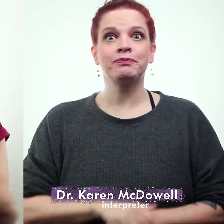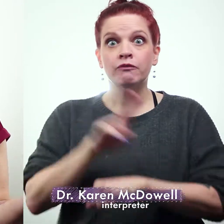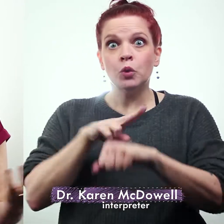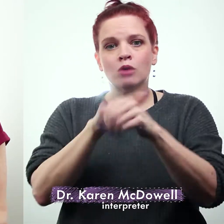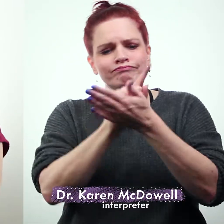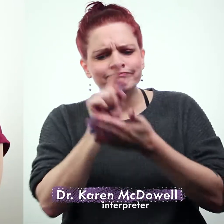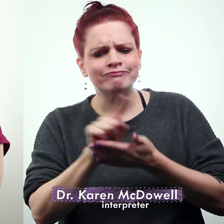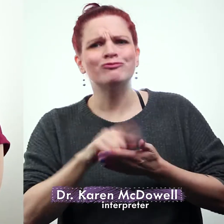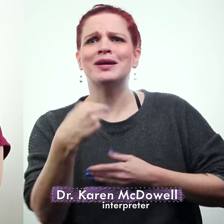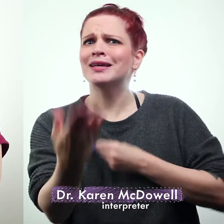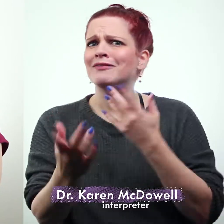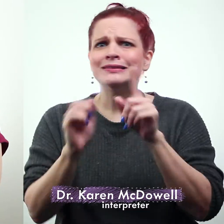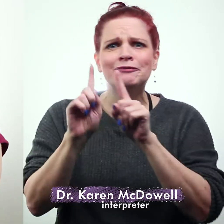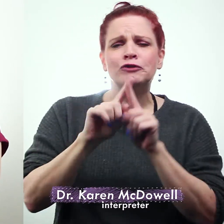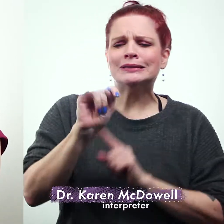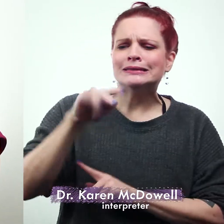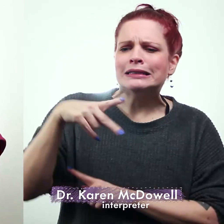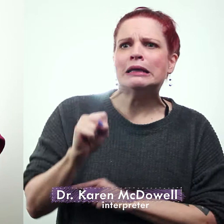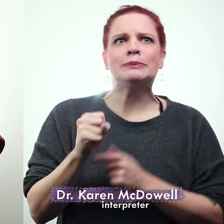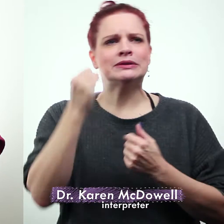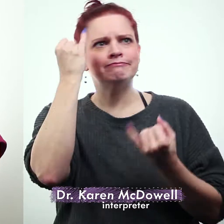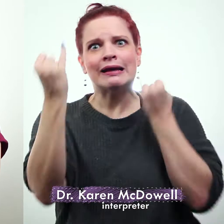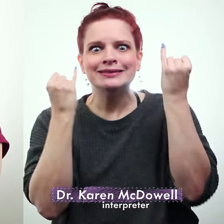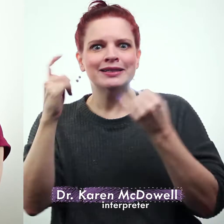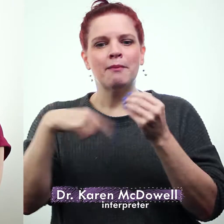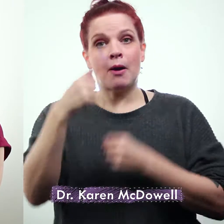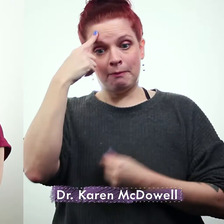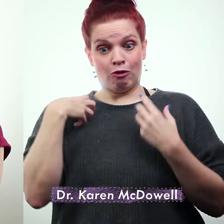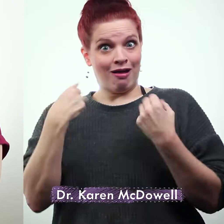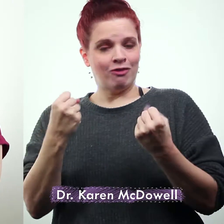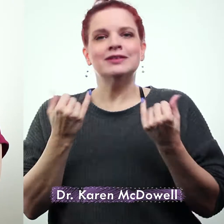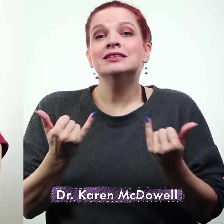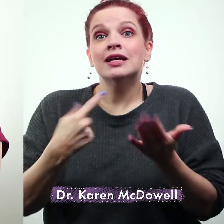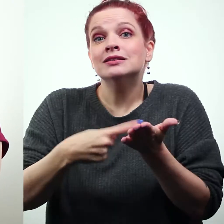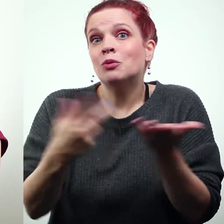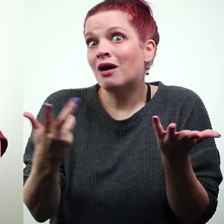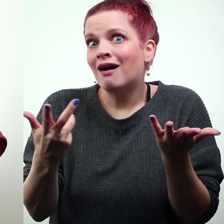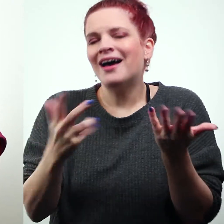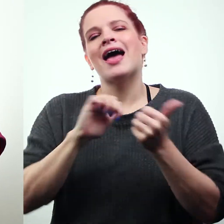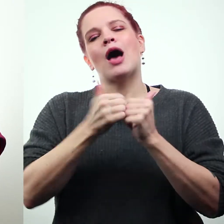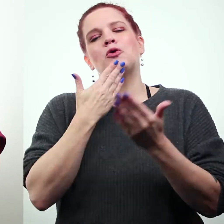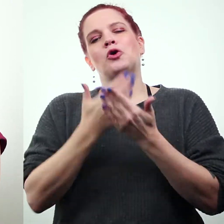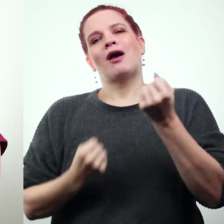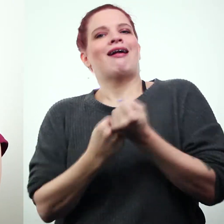Of course, every week we're here to provide you new tips and tricks from the mental health world. And today we are going to be talking about how to be a